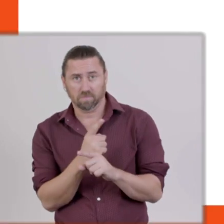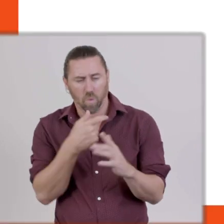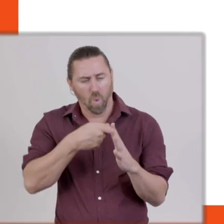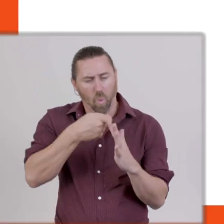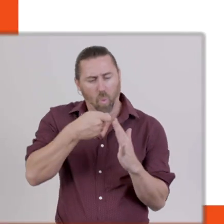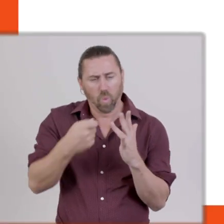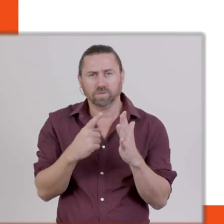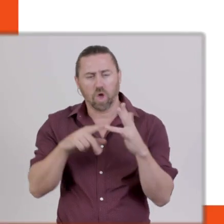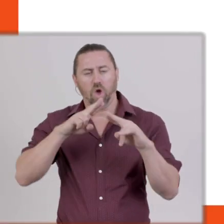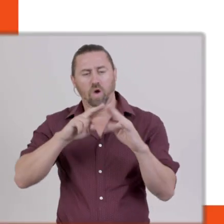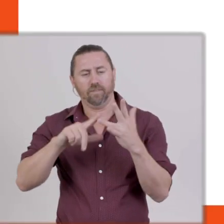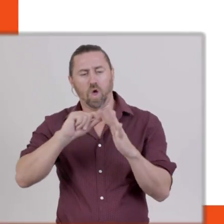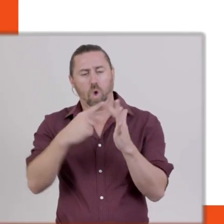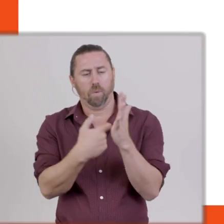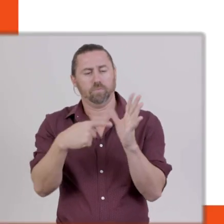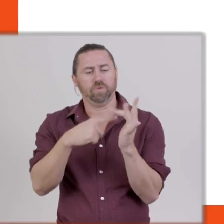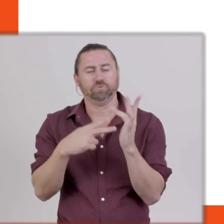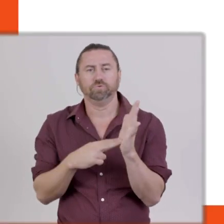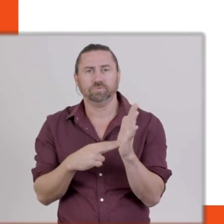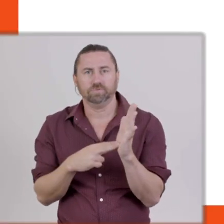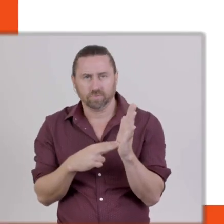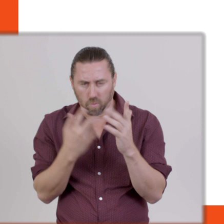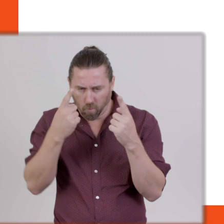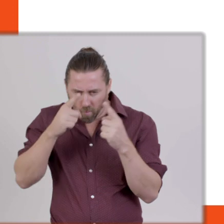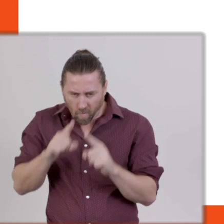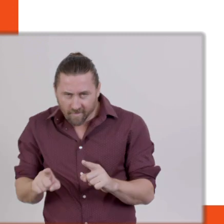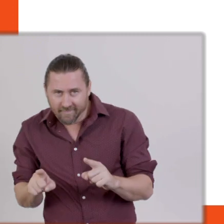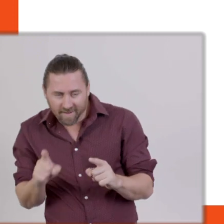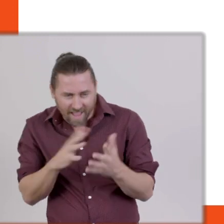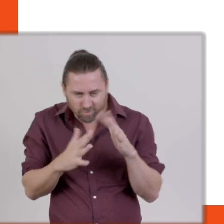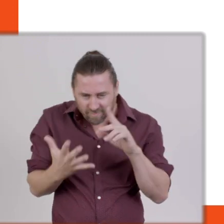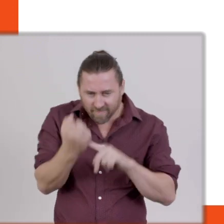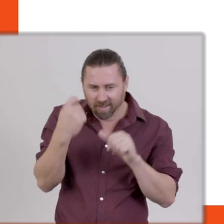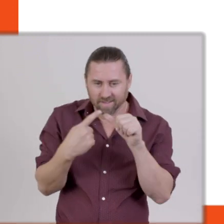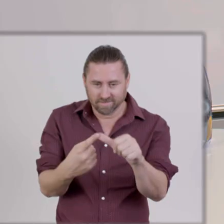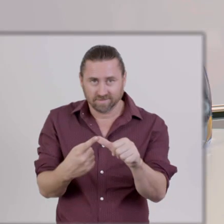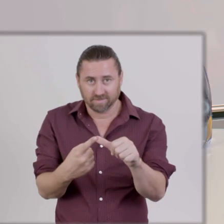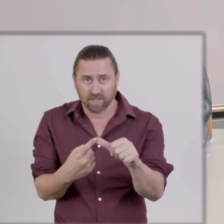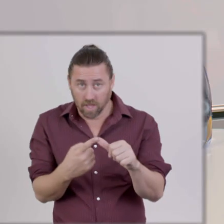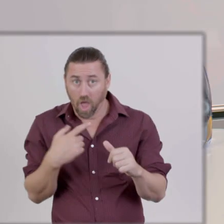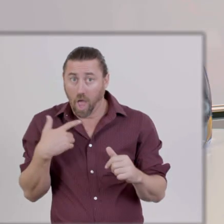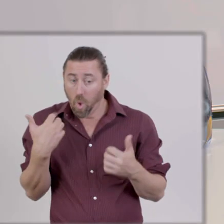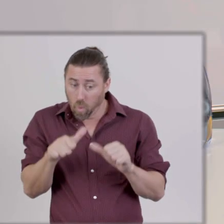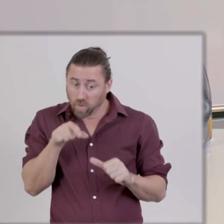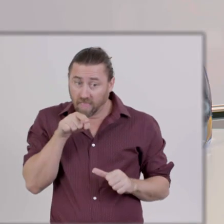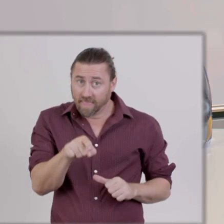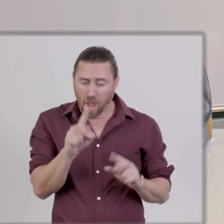Today, we explored order of operations, to calculate expressions with multiple operations. Using these conventions means that